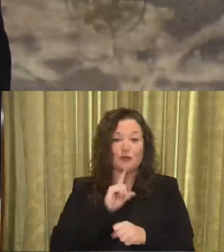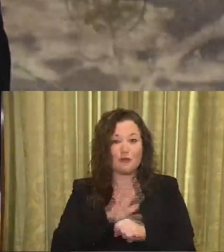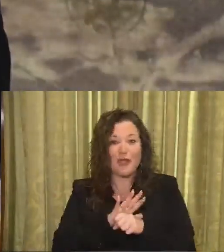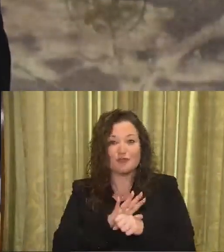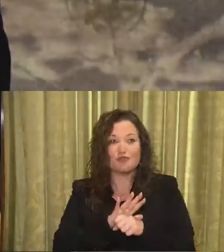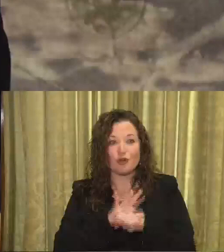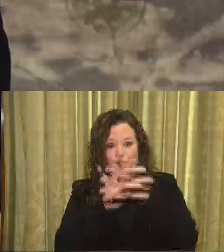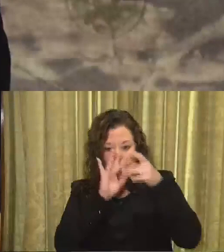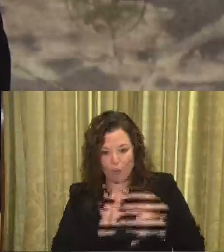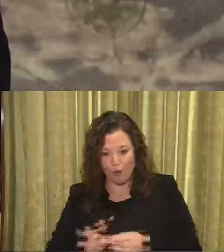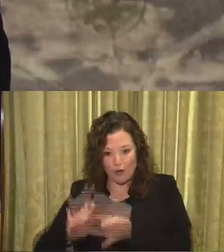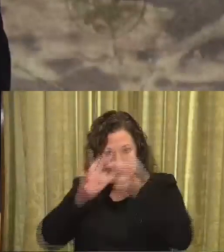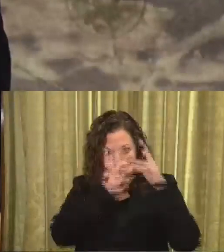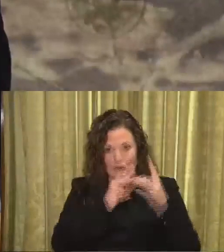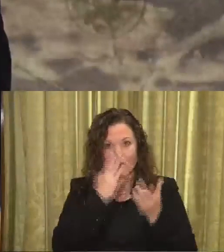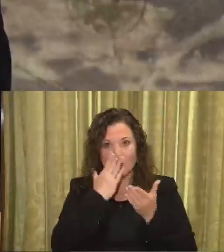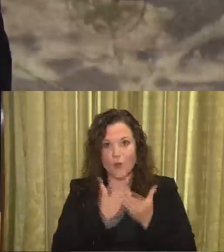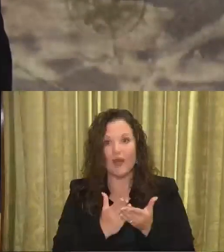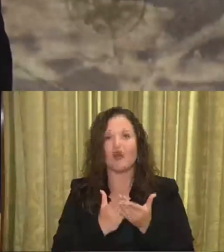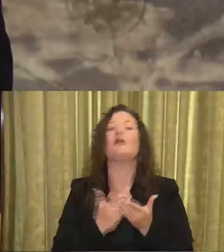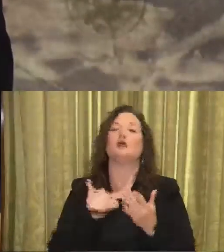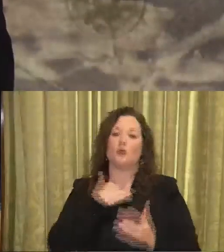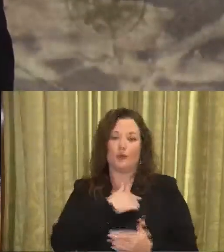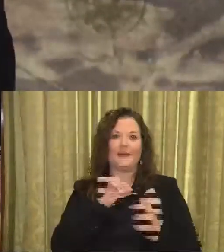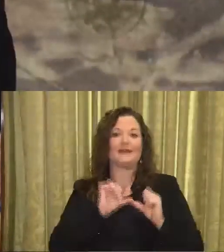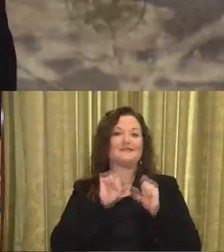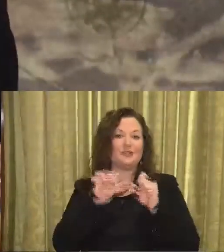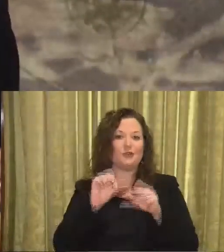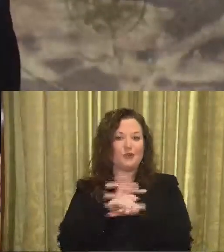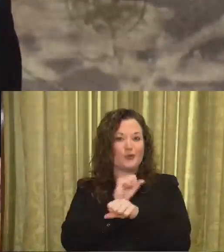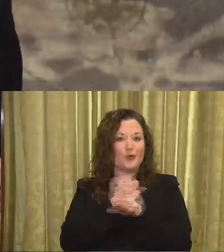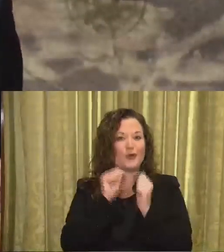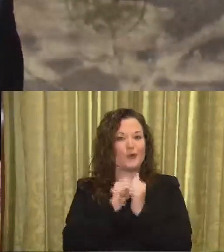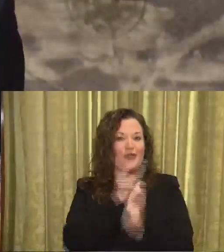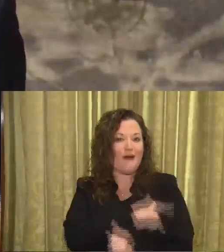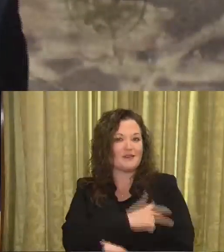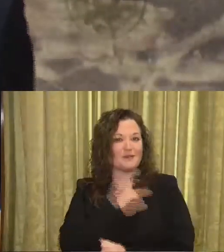continue to work with the hospitals on that. Thank y'all very much.